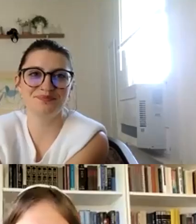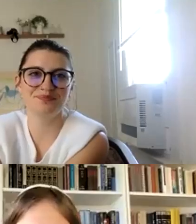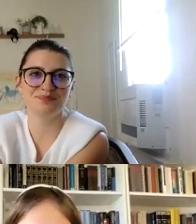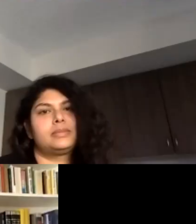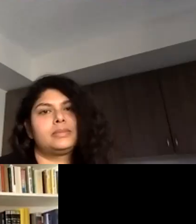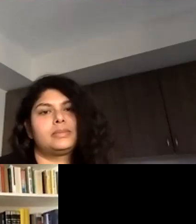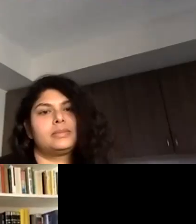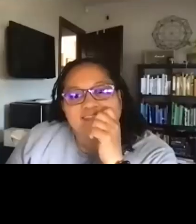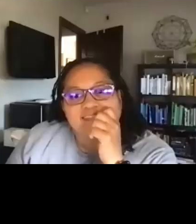Thank you.